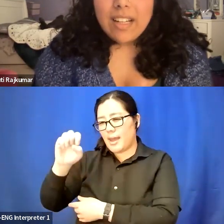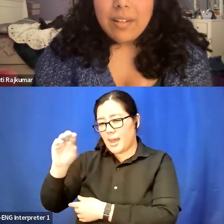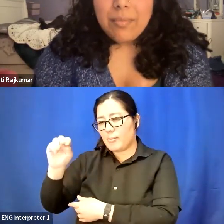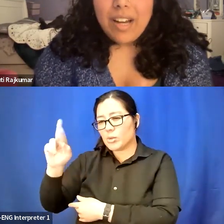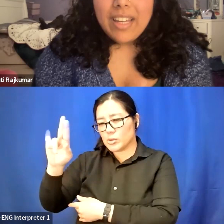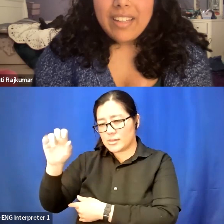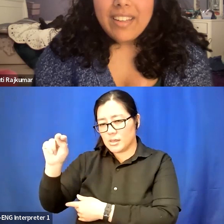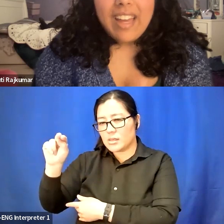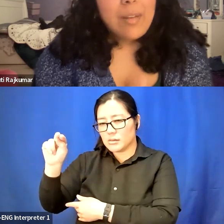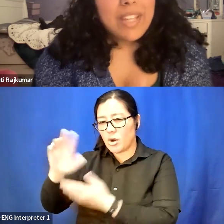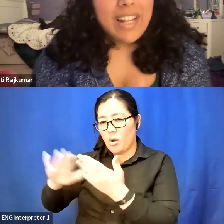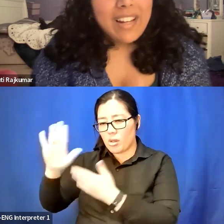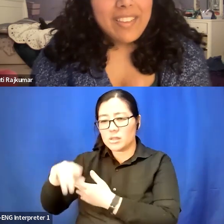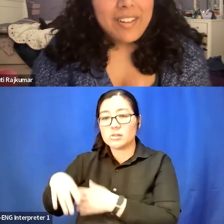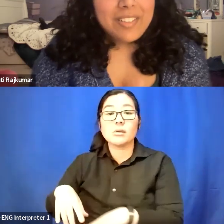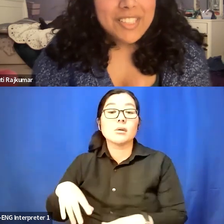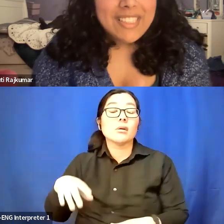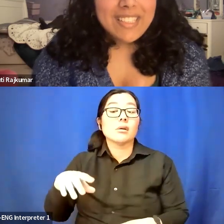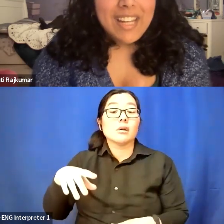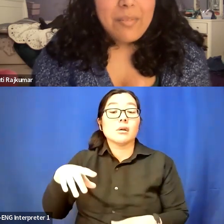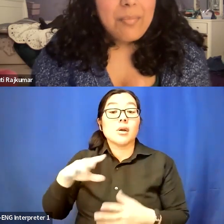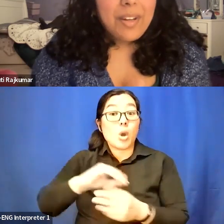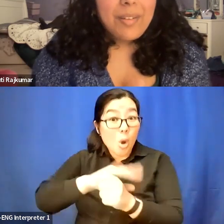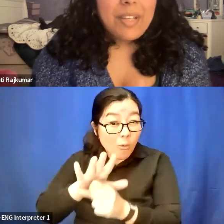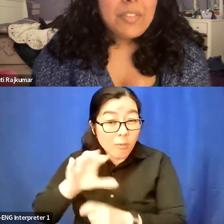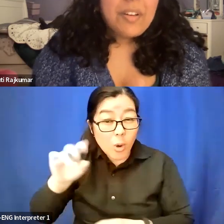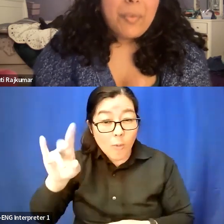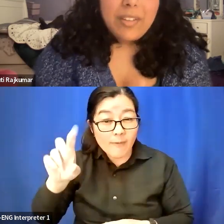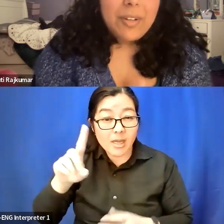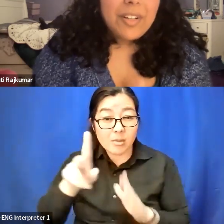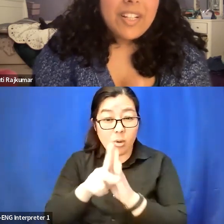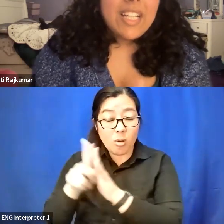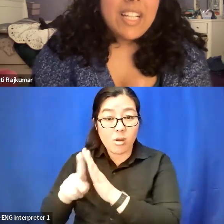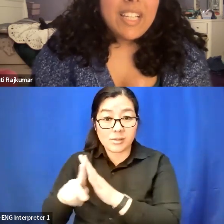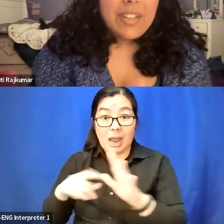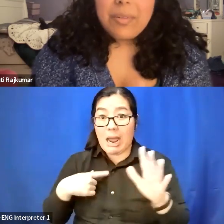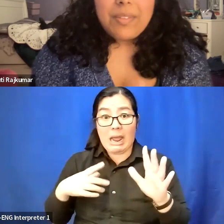I kind of made it out of there just in time, but based on what I've heard, you know,